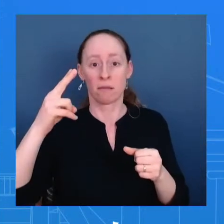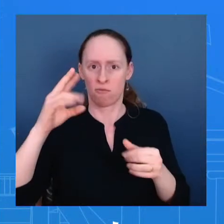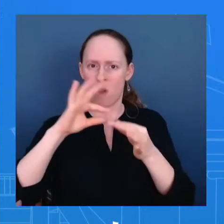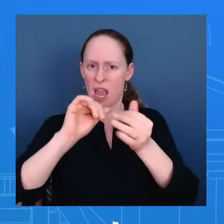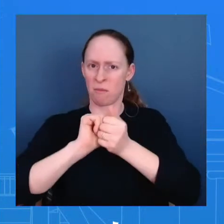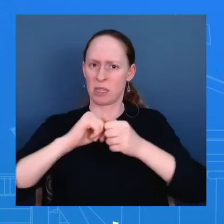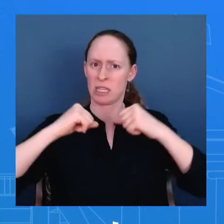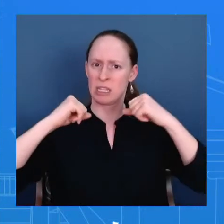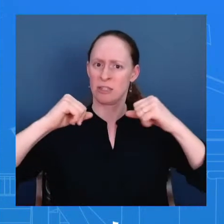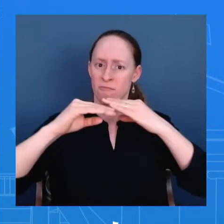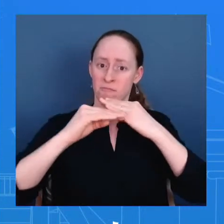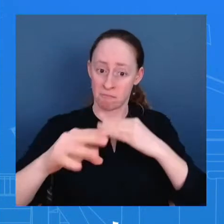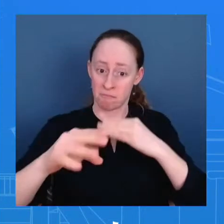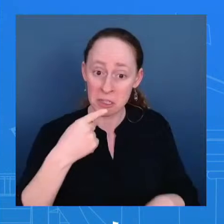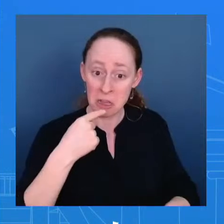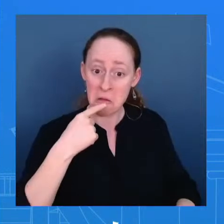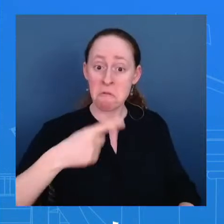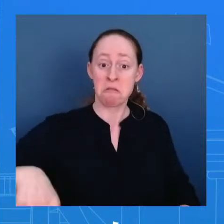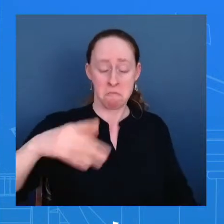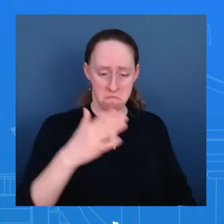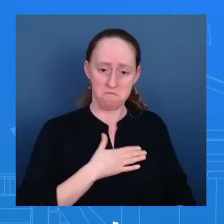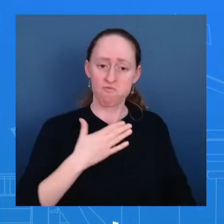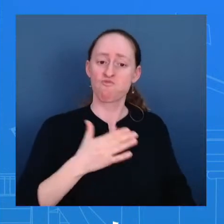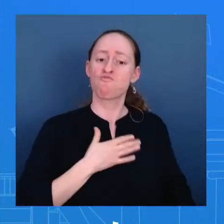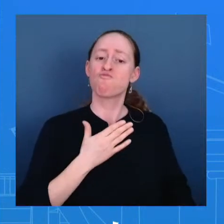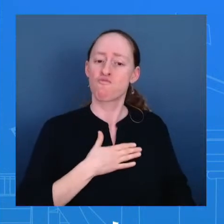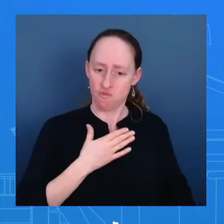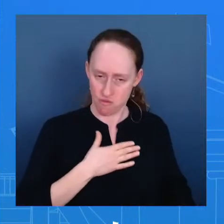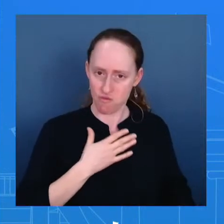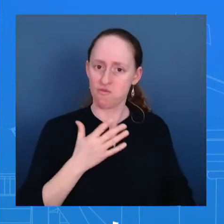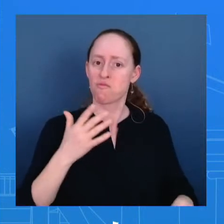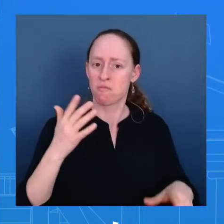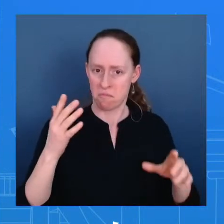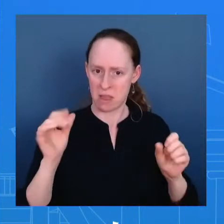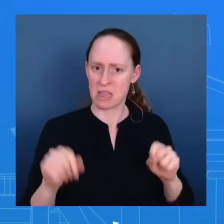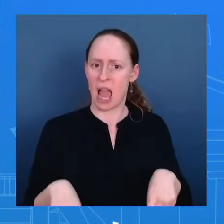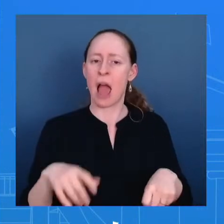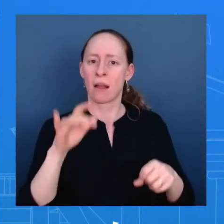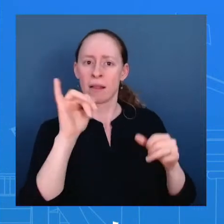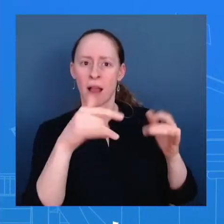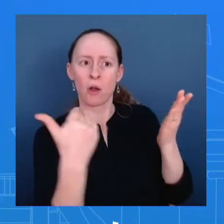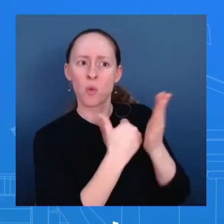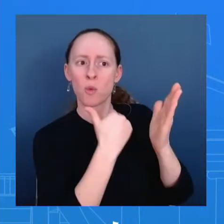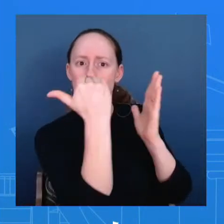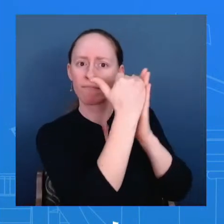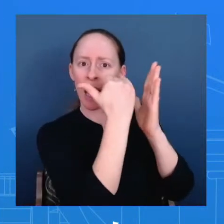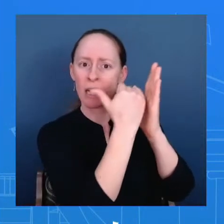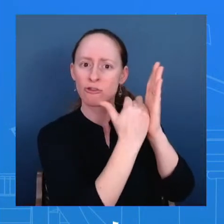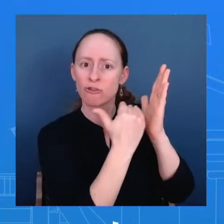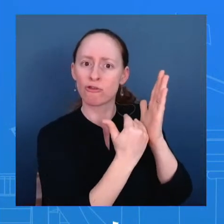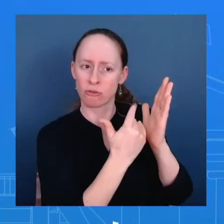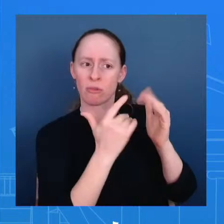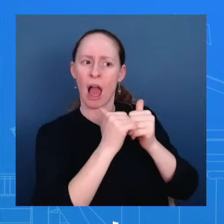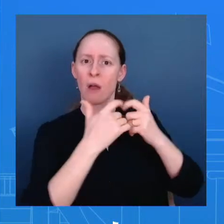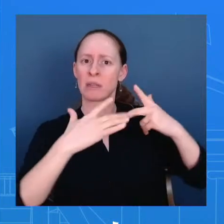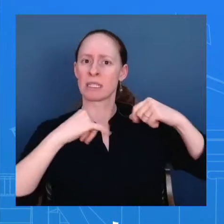So, long -- The Press: We know -- Ms. Jean-Pierre: Yeah. The Press: -- Jake is going to the region. Can you just -- Ms. Jean-Pierre: Well, I can't confirm -- I can't confirm Jake's travel. But -- but go ahead.